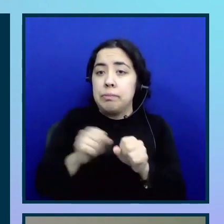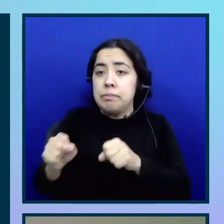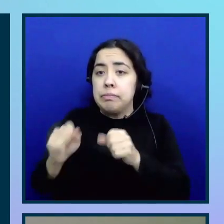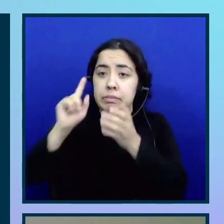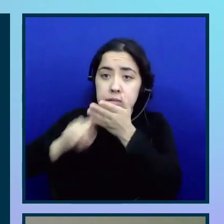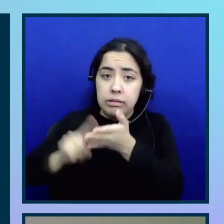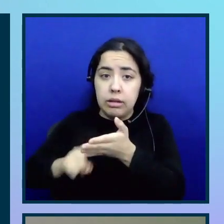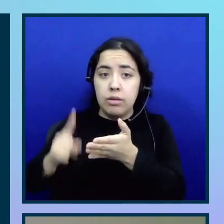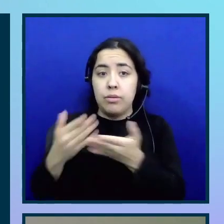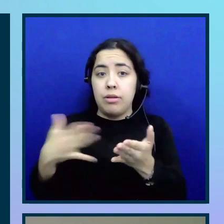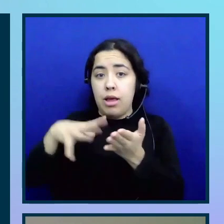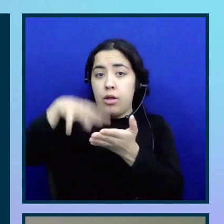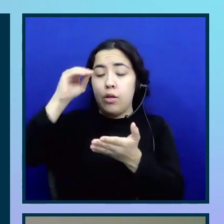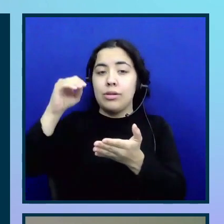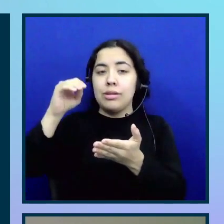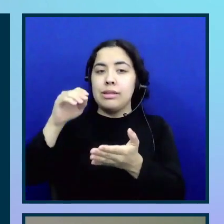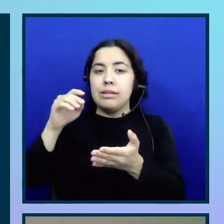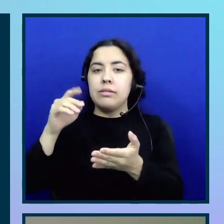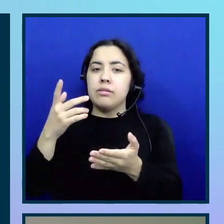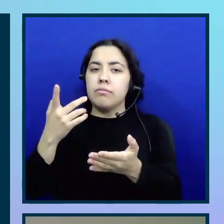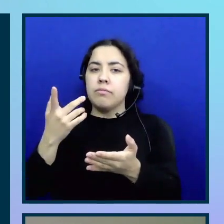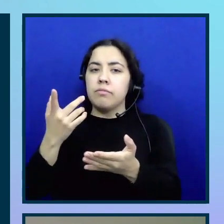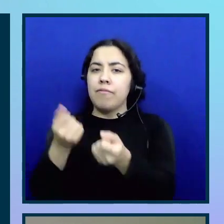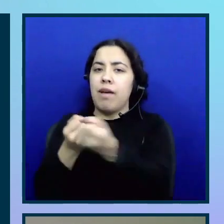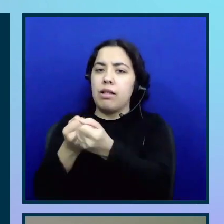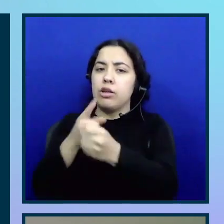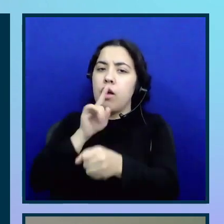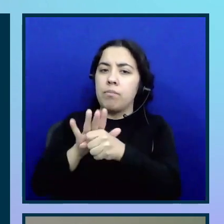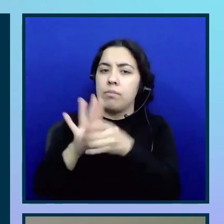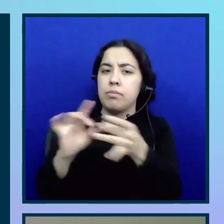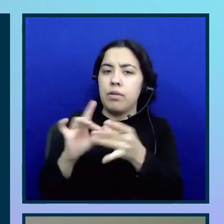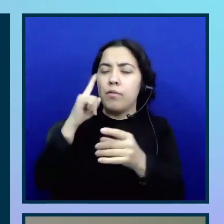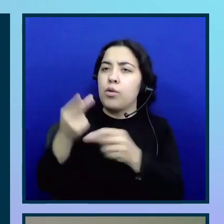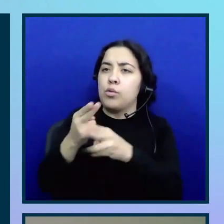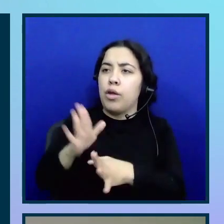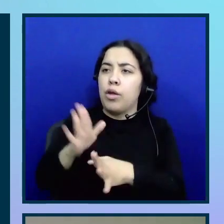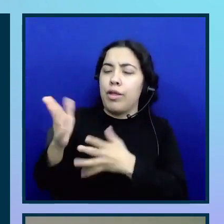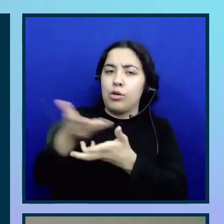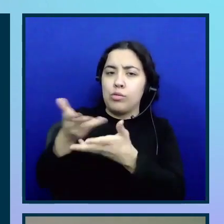validation and confirmation messages for user interactions are extremely necessary.